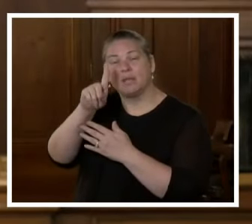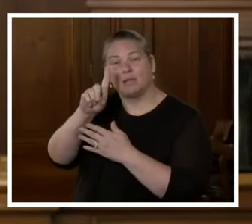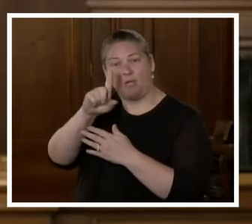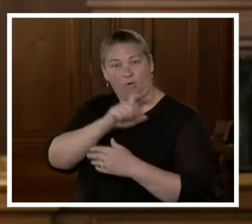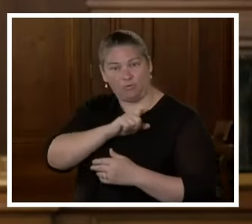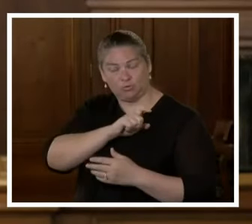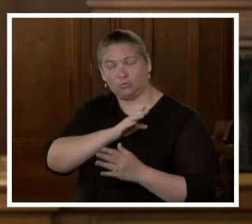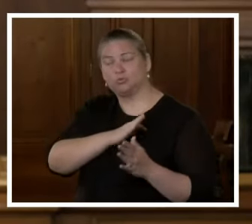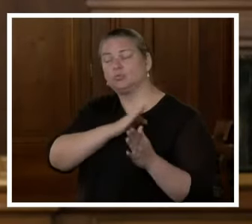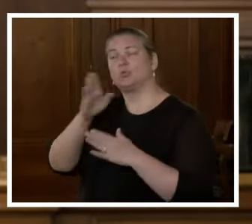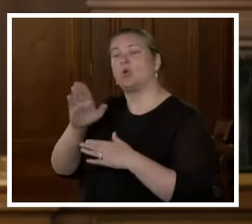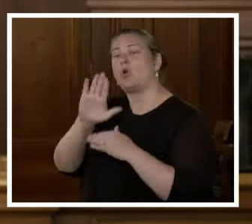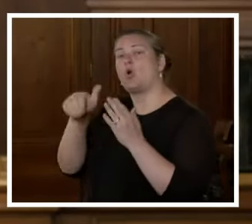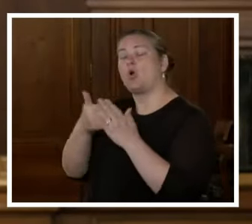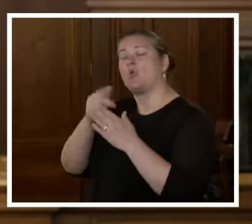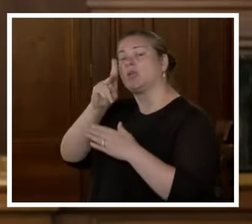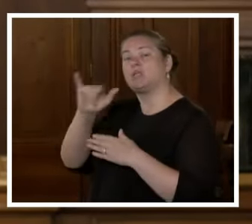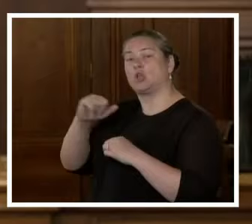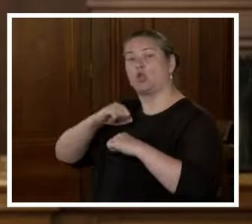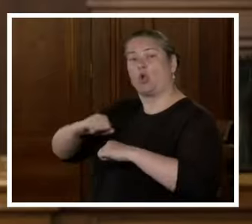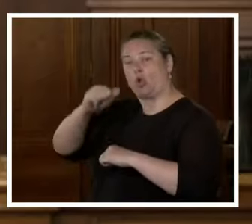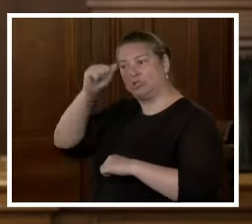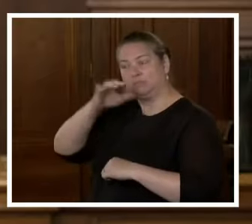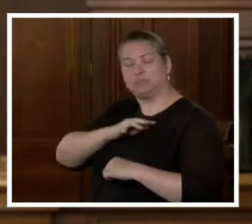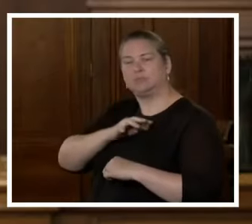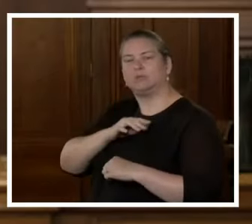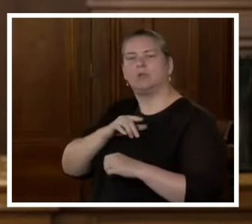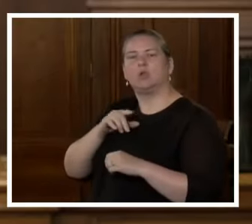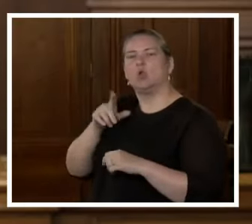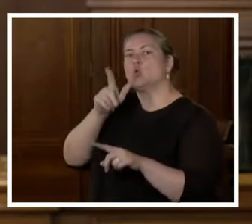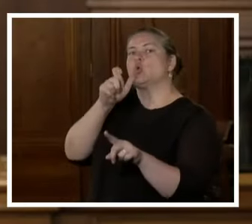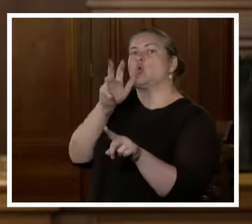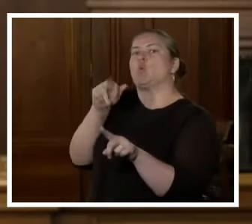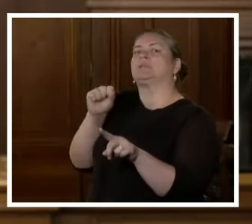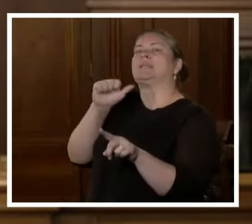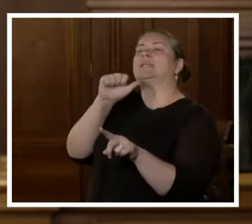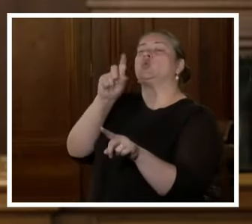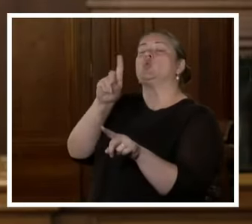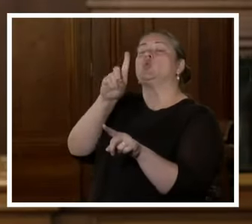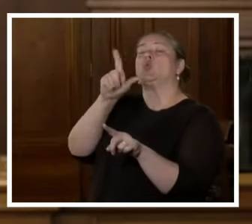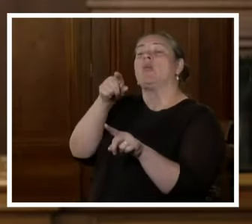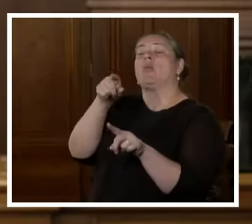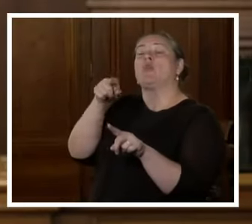TODAY, BUT I HOPE PEOPLE SEE THESE UPDATES AND UNDERSTAND